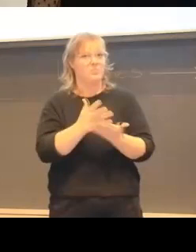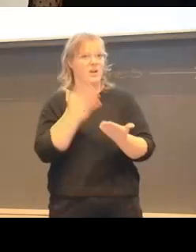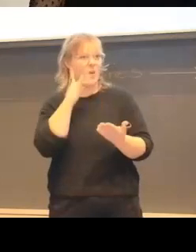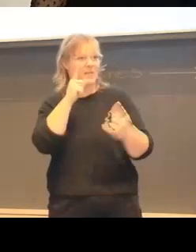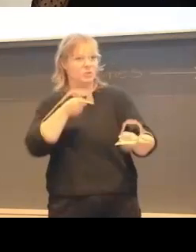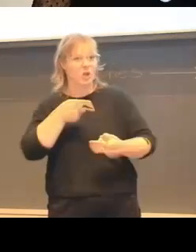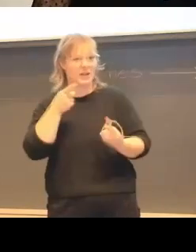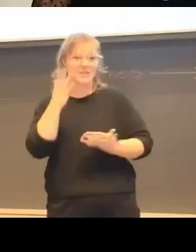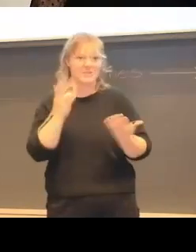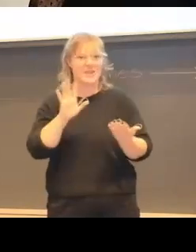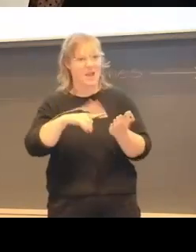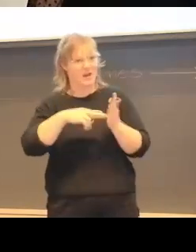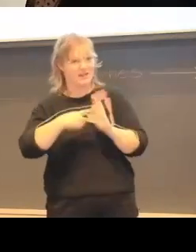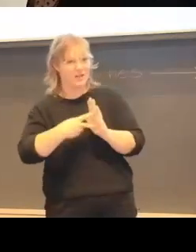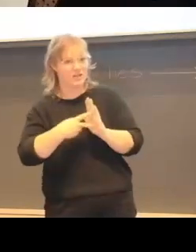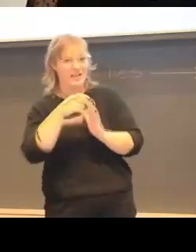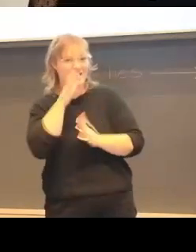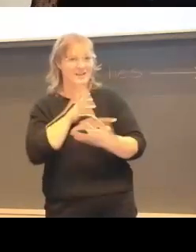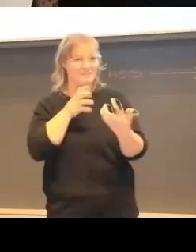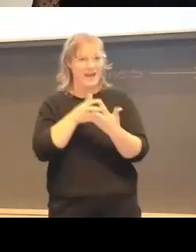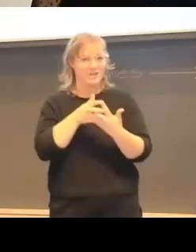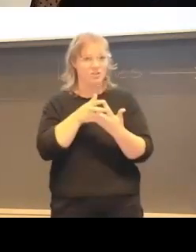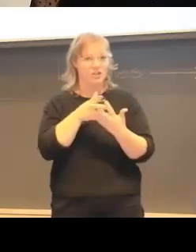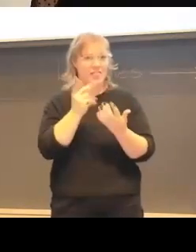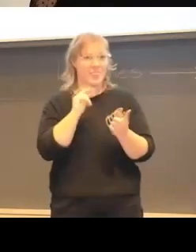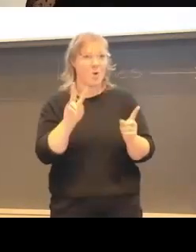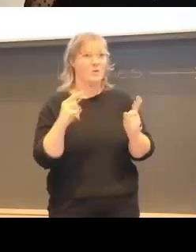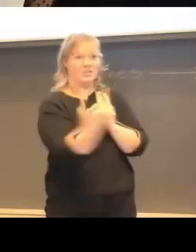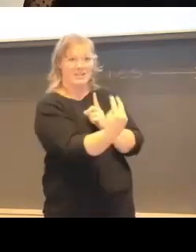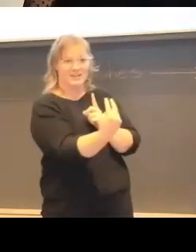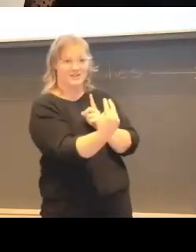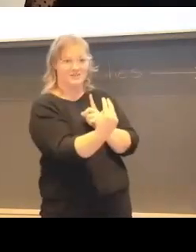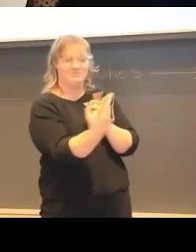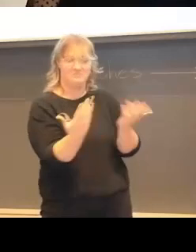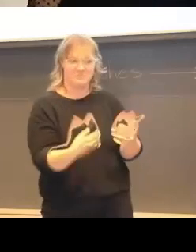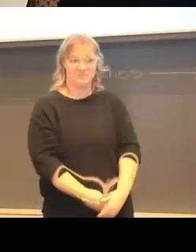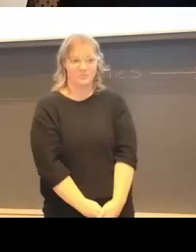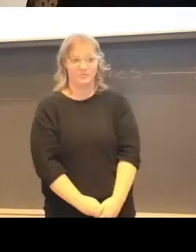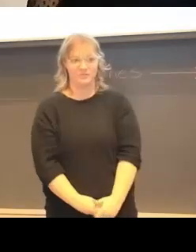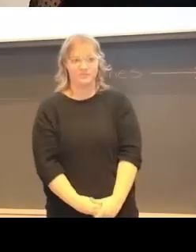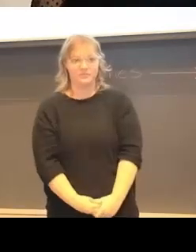because their intentions didn't match how they were being perceived by team members despite